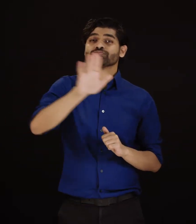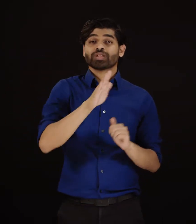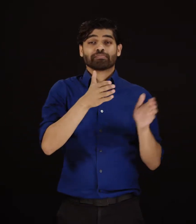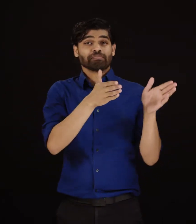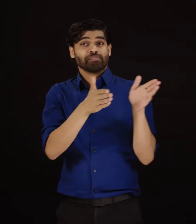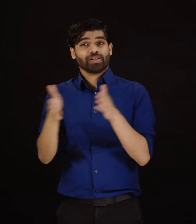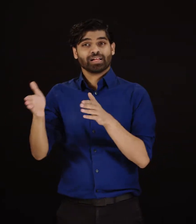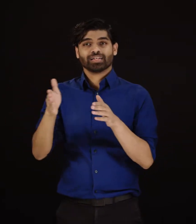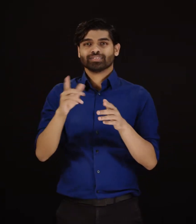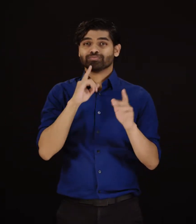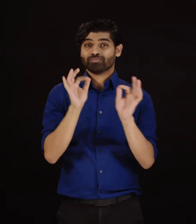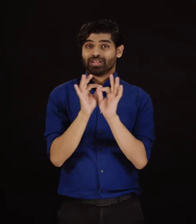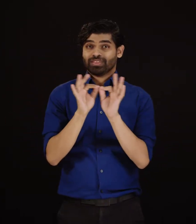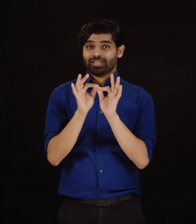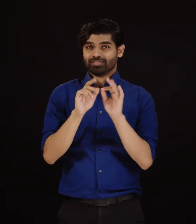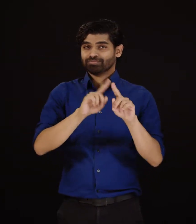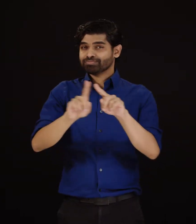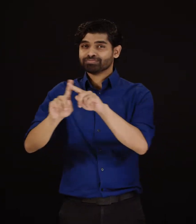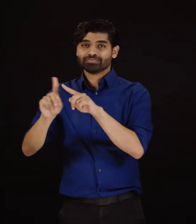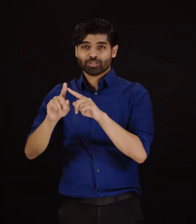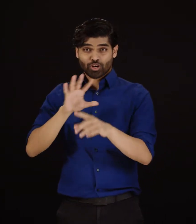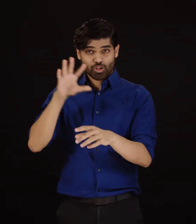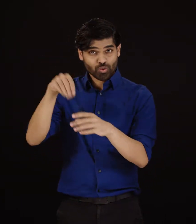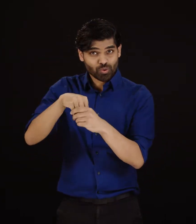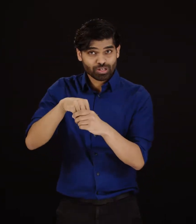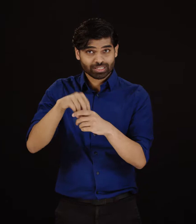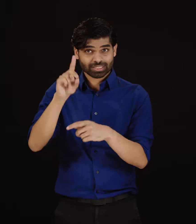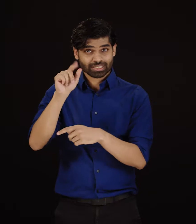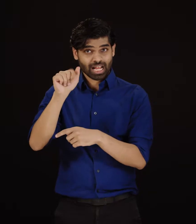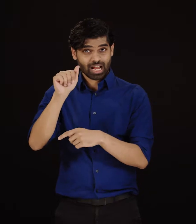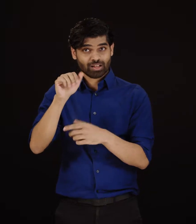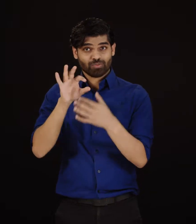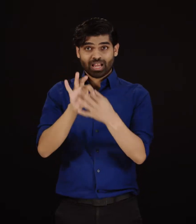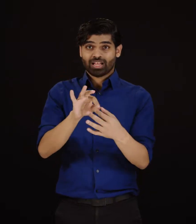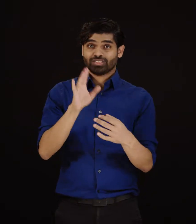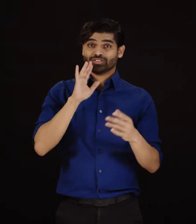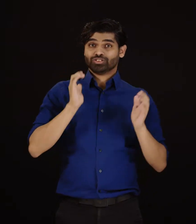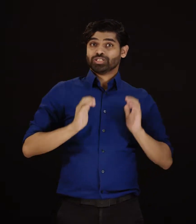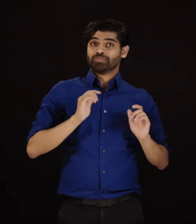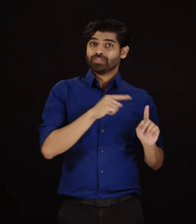requires a wireless service provider to suspend data roaming charges at no more